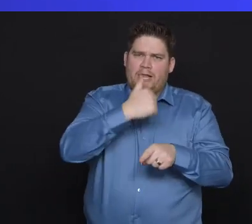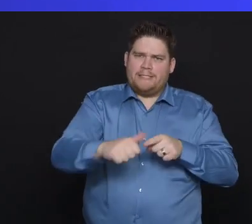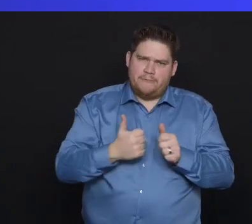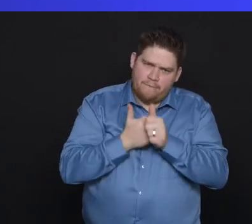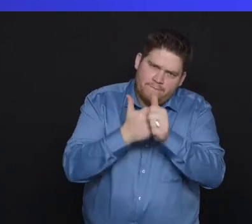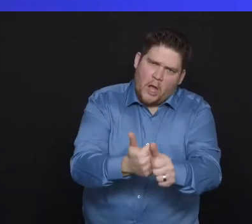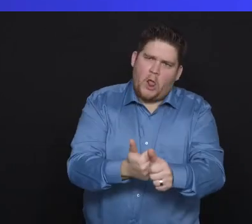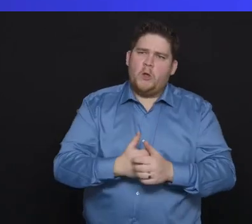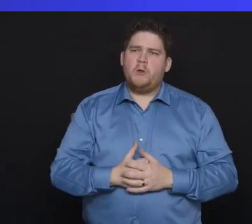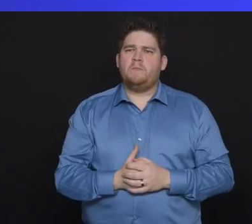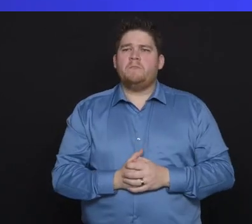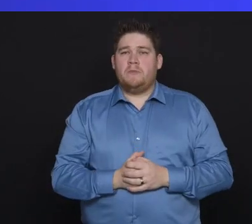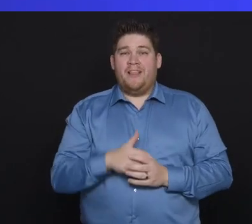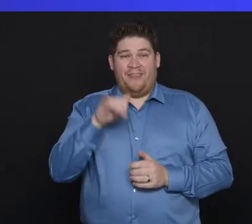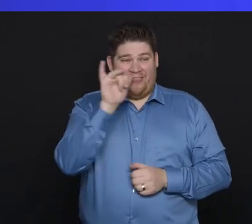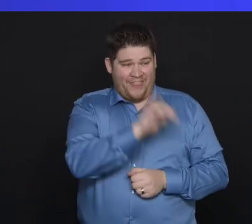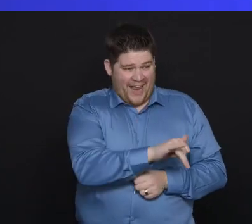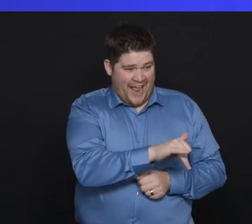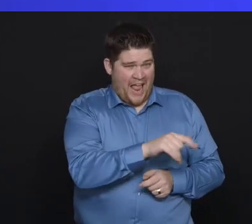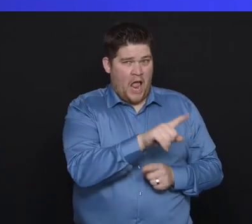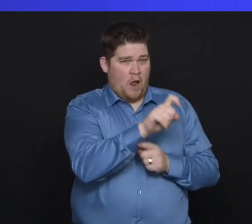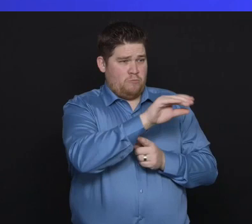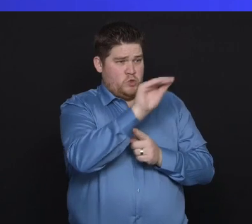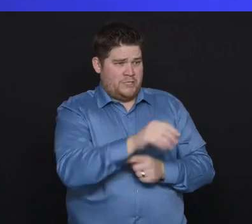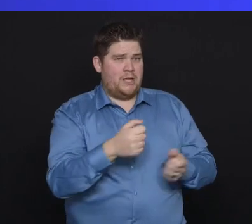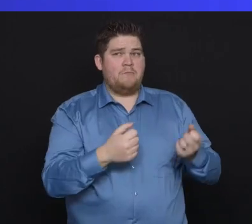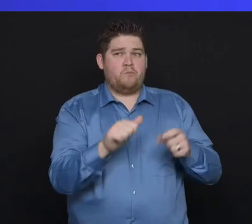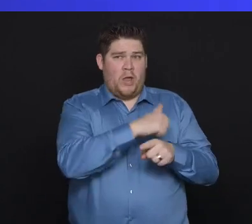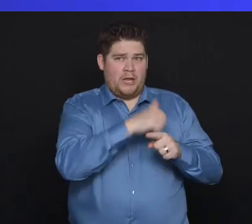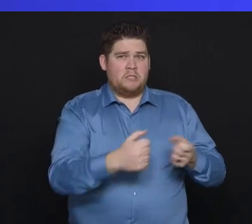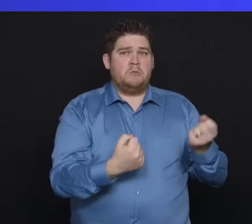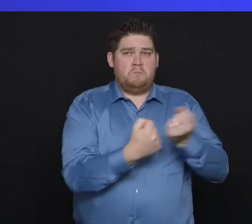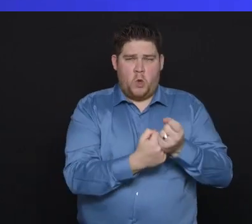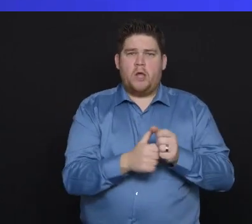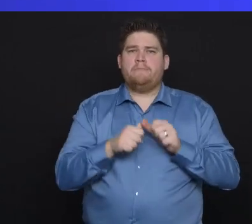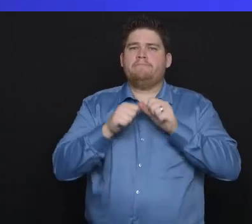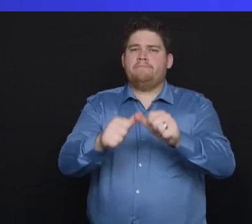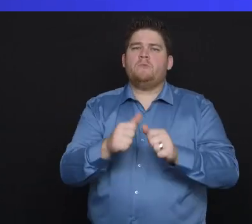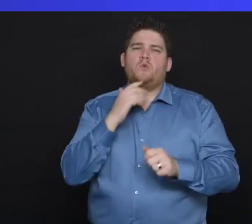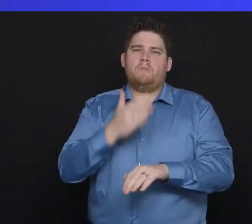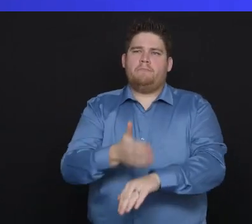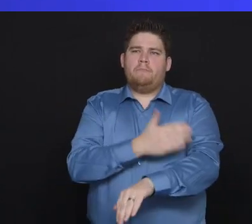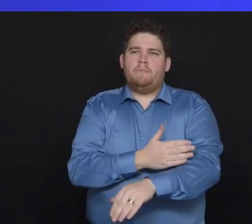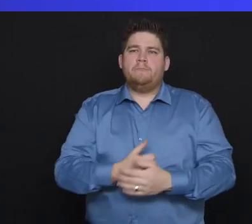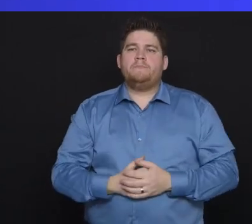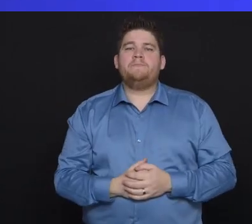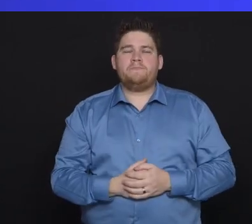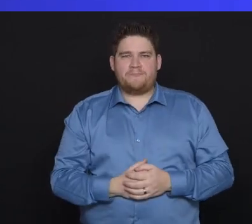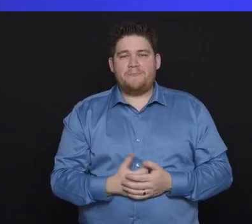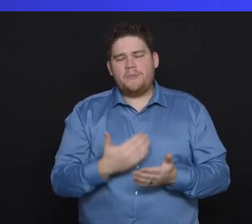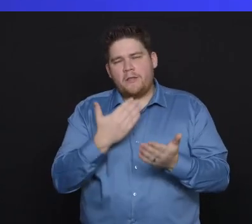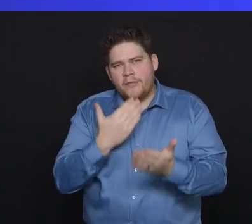Thank you very much. Thank you for your questions and we'll see you tomorrow at noon. You'll get a statement later today